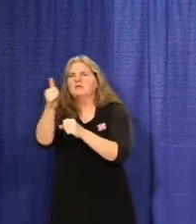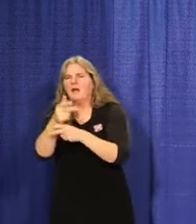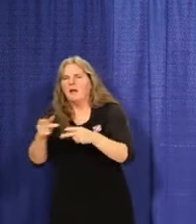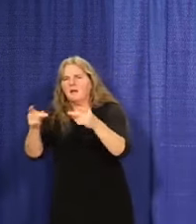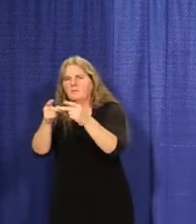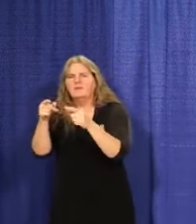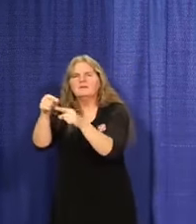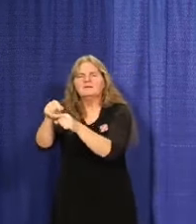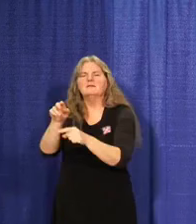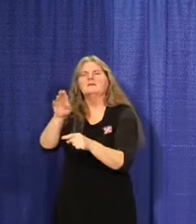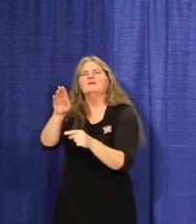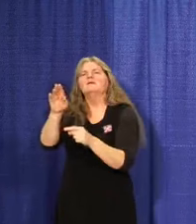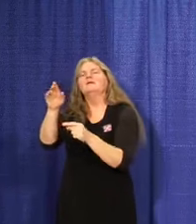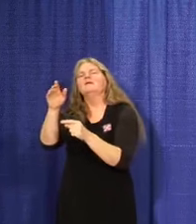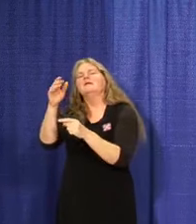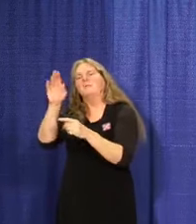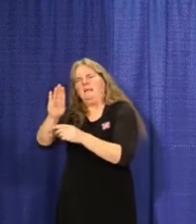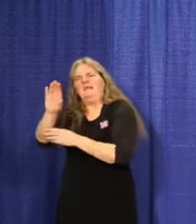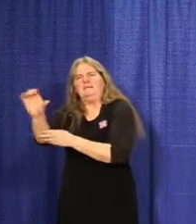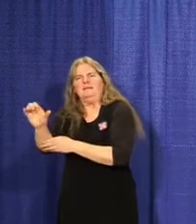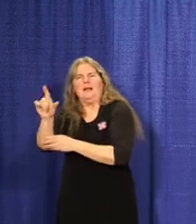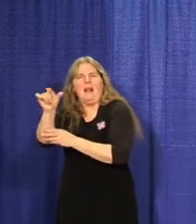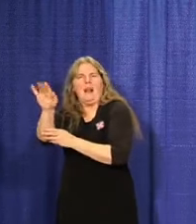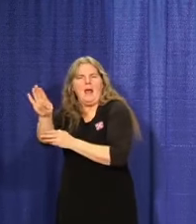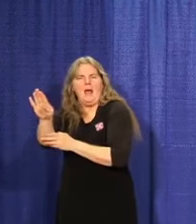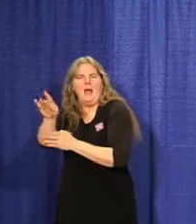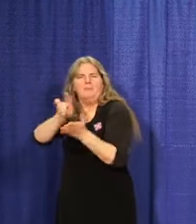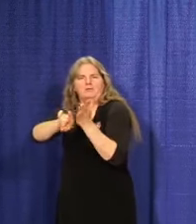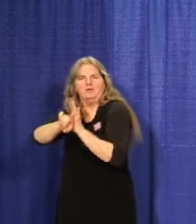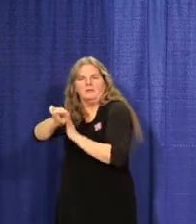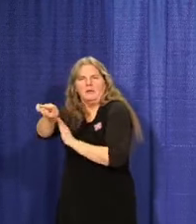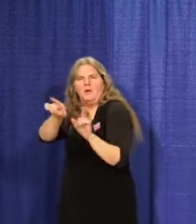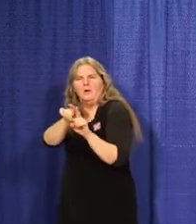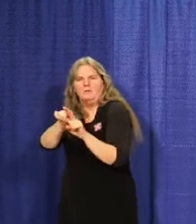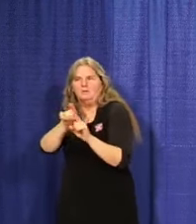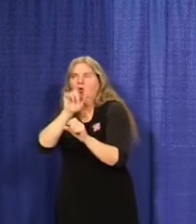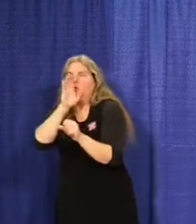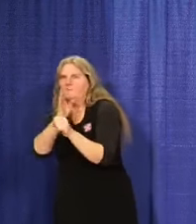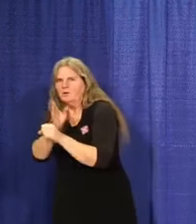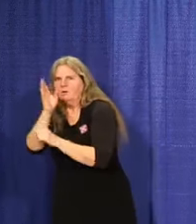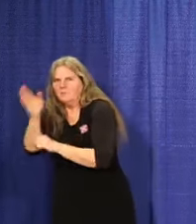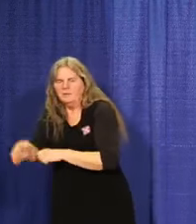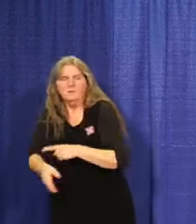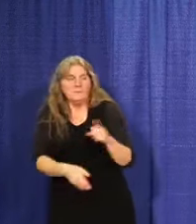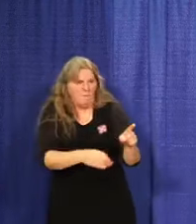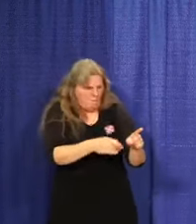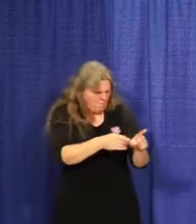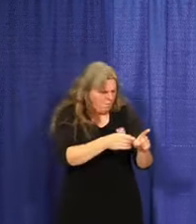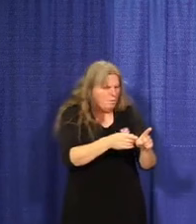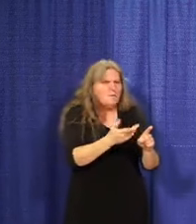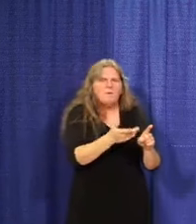Lee announced it as a probable case while awaiting confirmation from BC, knowing that we may